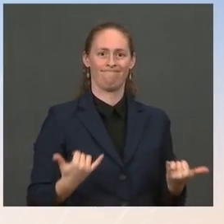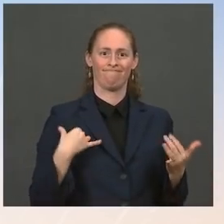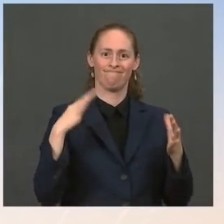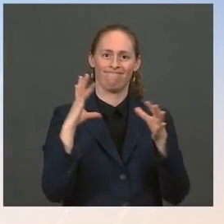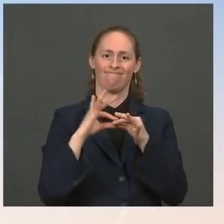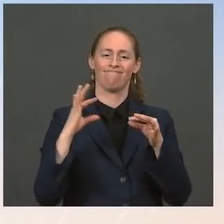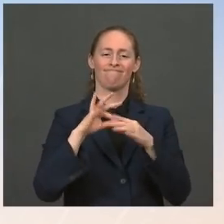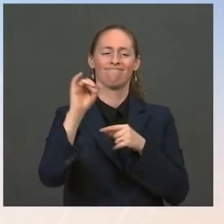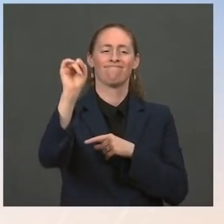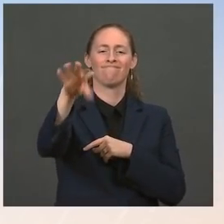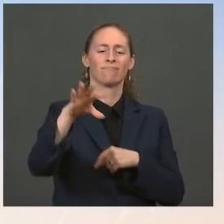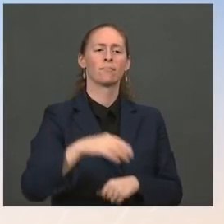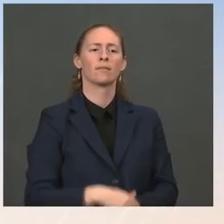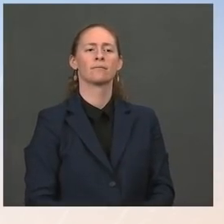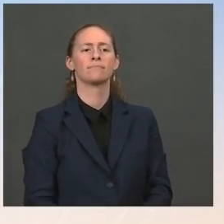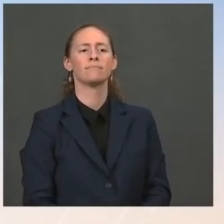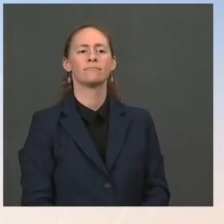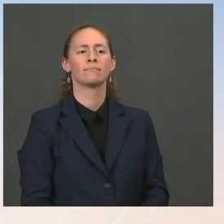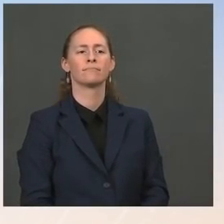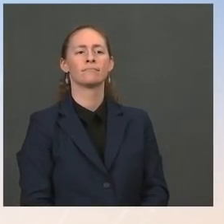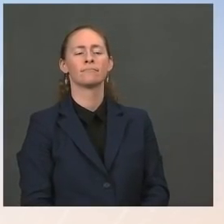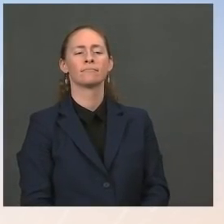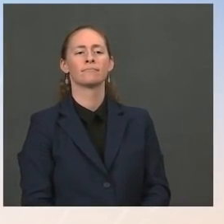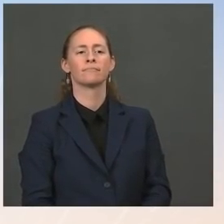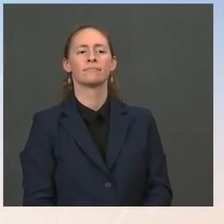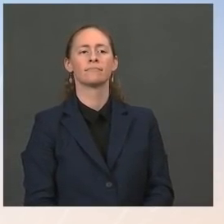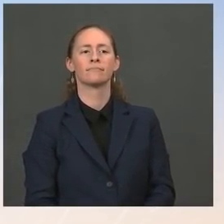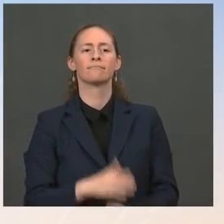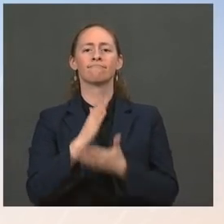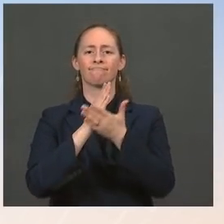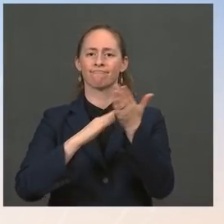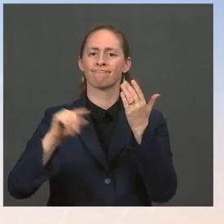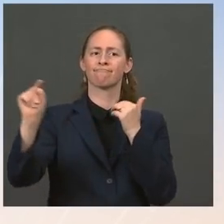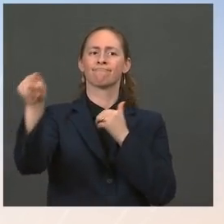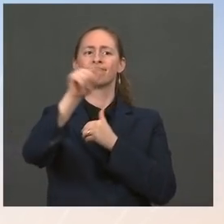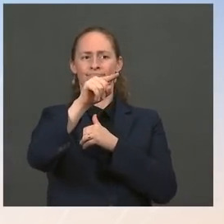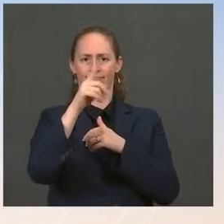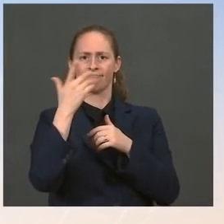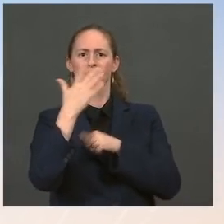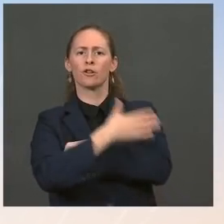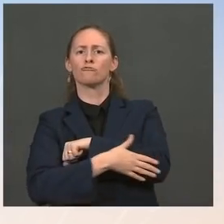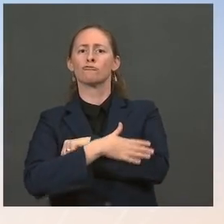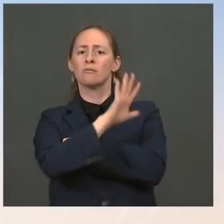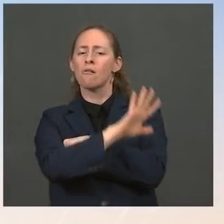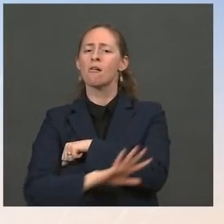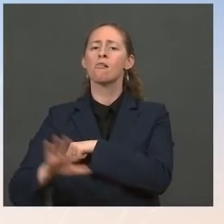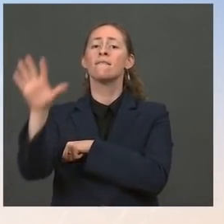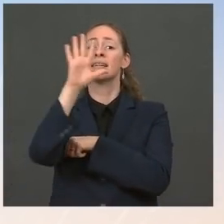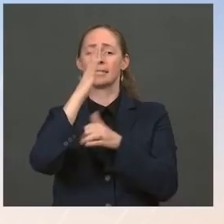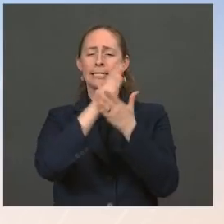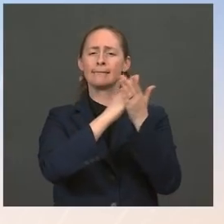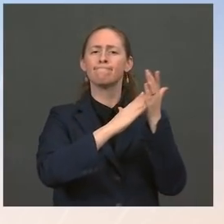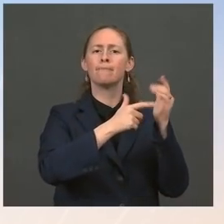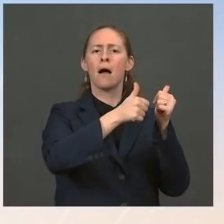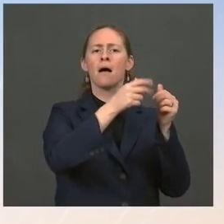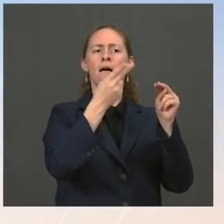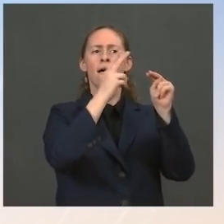as you said, some ticks-up in parts of the country, also in re- -- as a follow-up to Hurricane Ida,